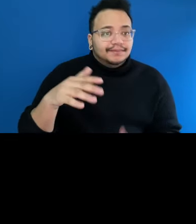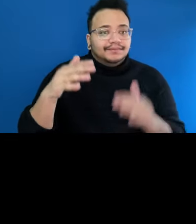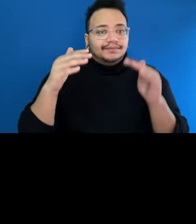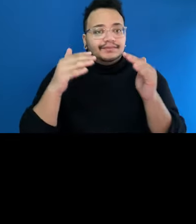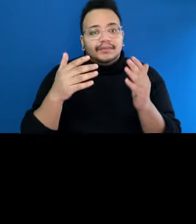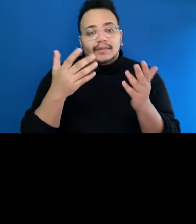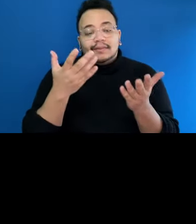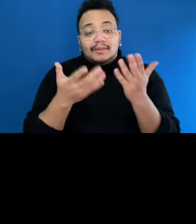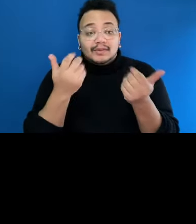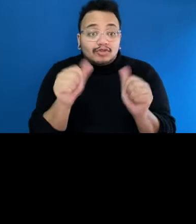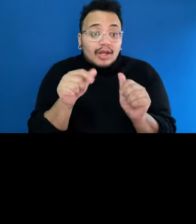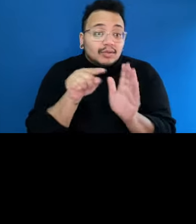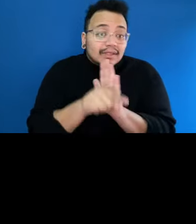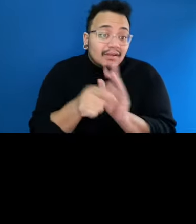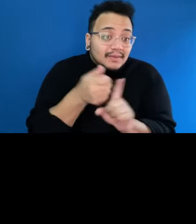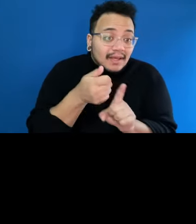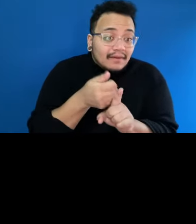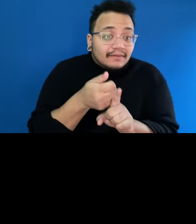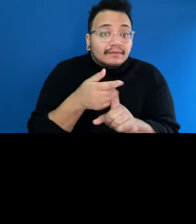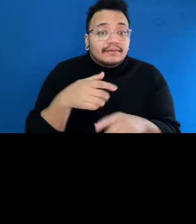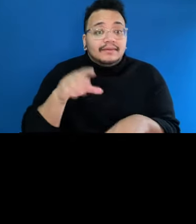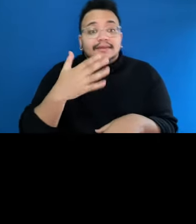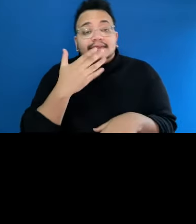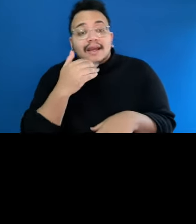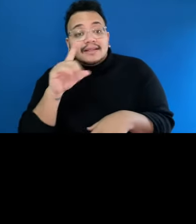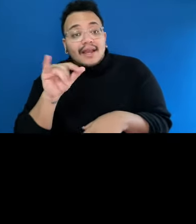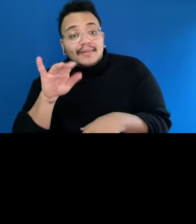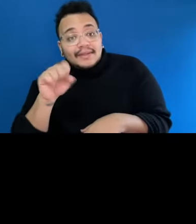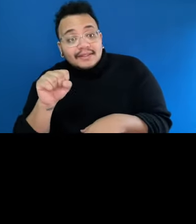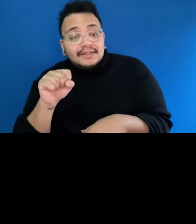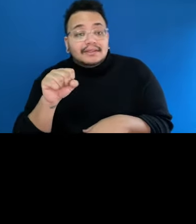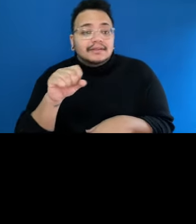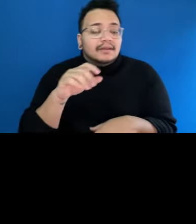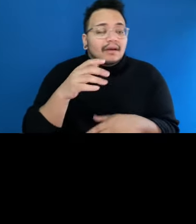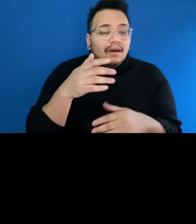depression, diabetes, severe obesity, heart disease, cancer,